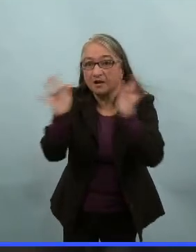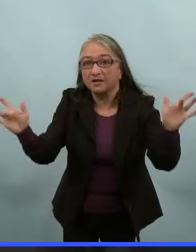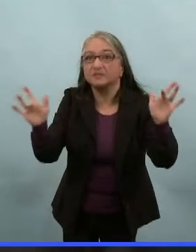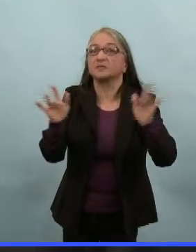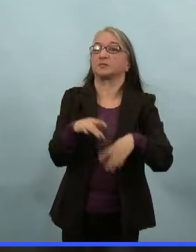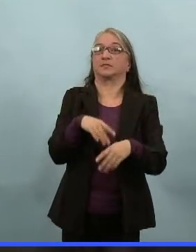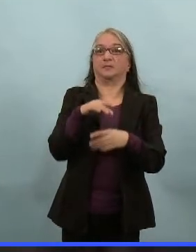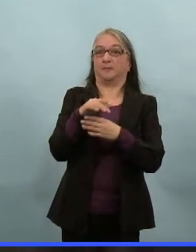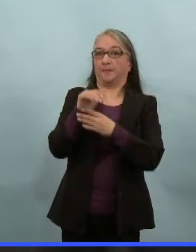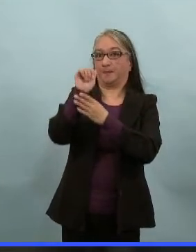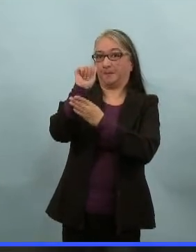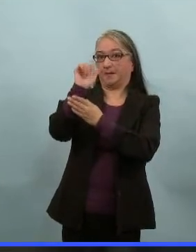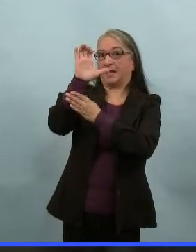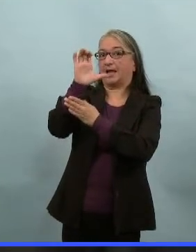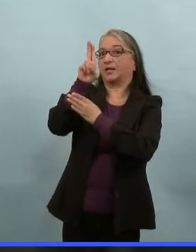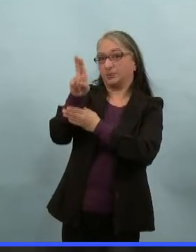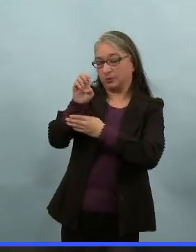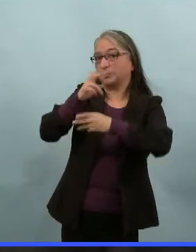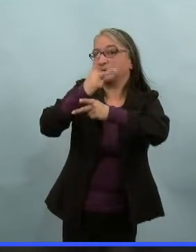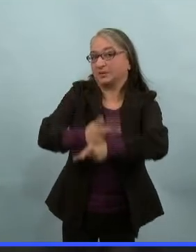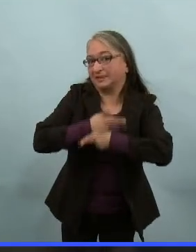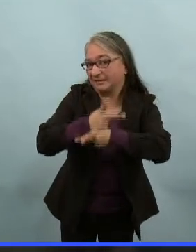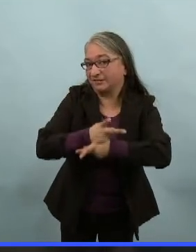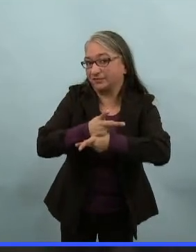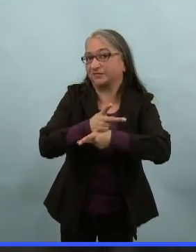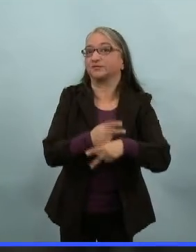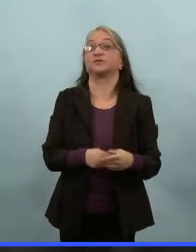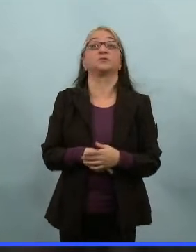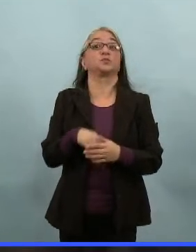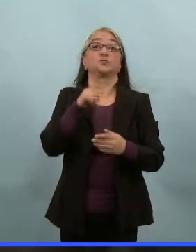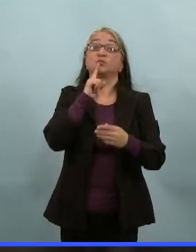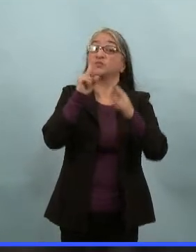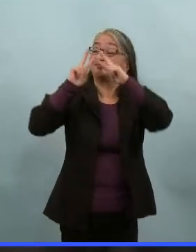in case generation so we are analyzing as much data as we can for that predictor